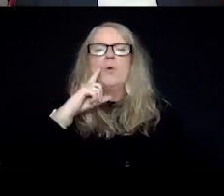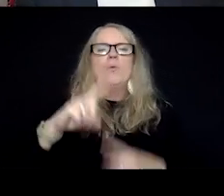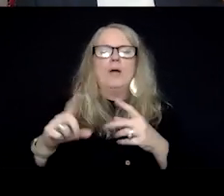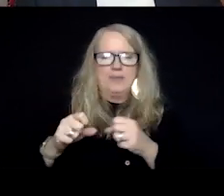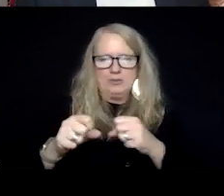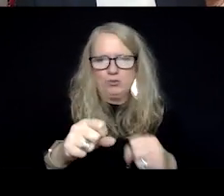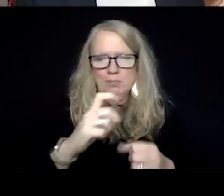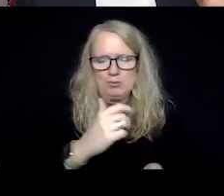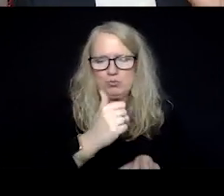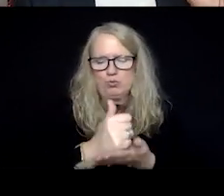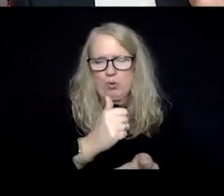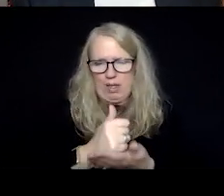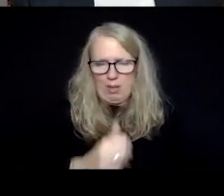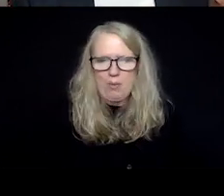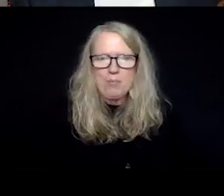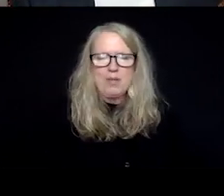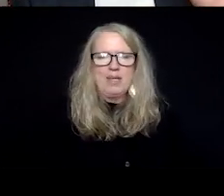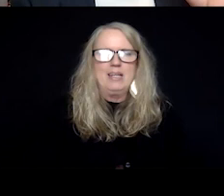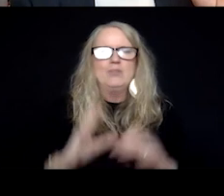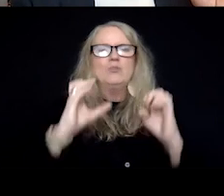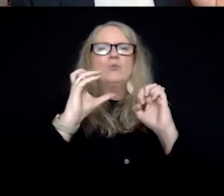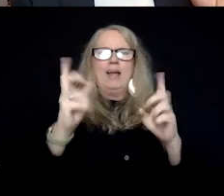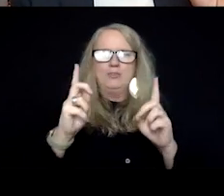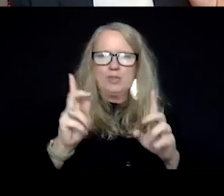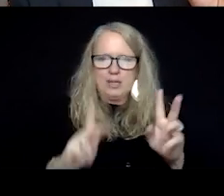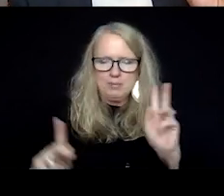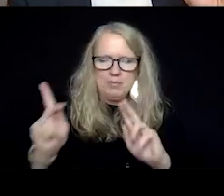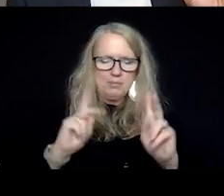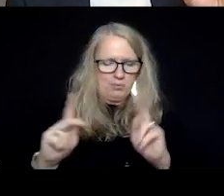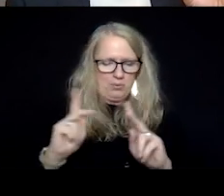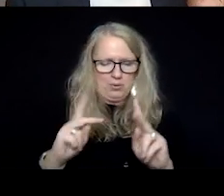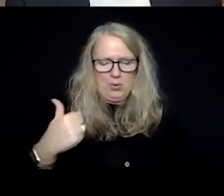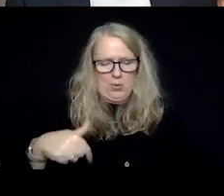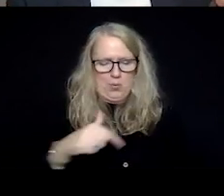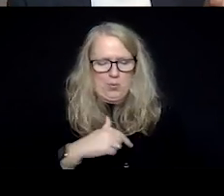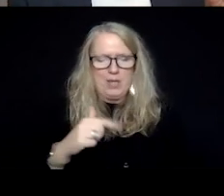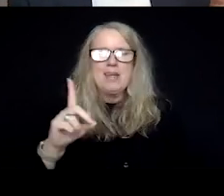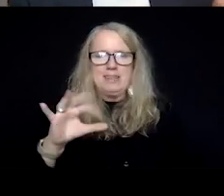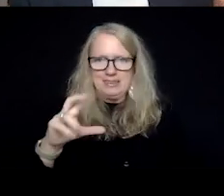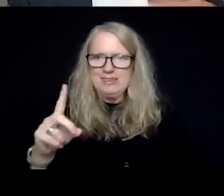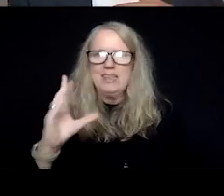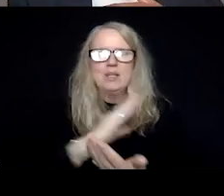HELP EDUCATE PEOPLE -- WE DID A WHOLE SERIES OF TOPICS. THIS ONE